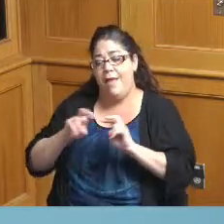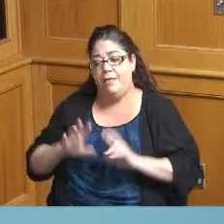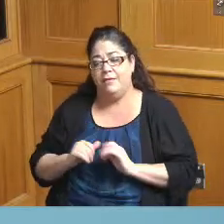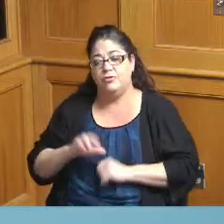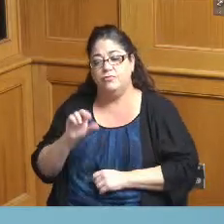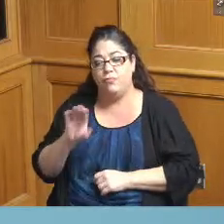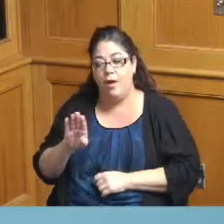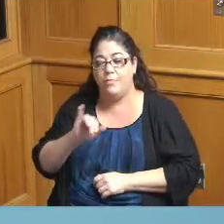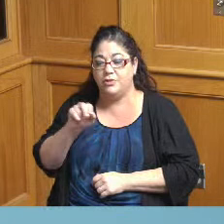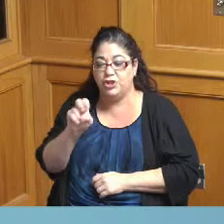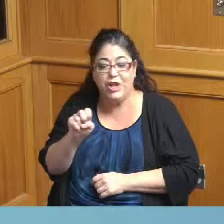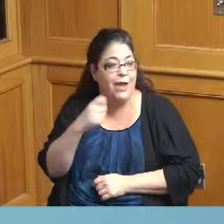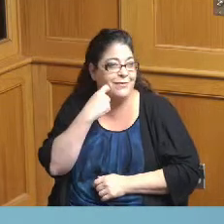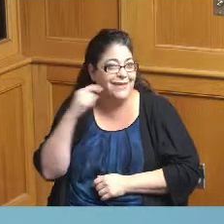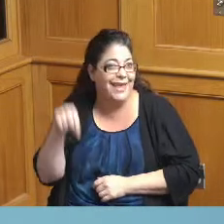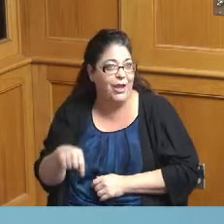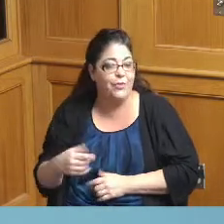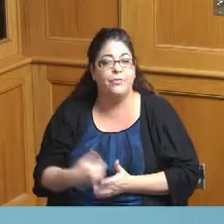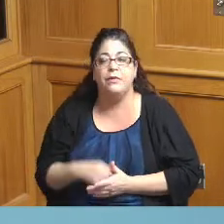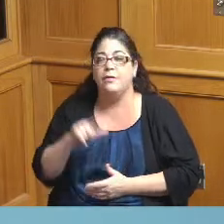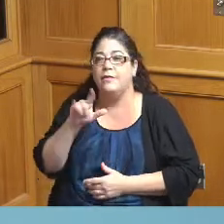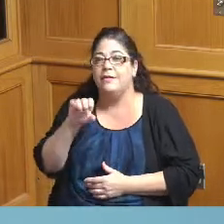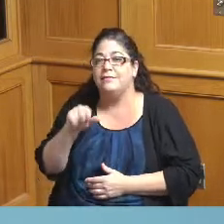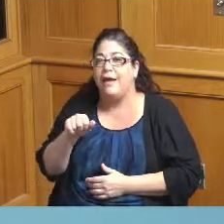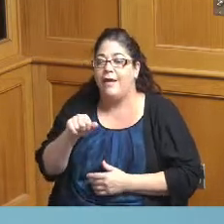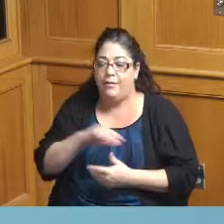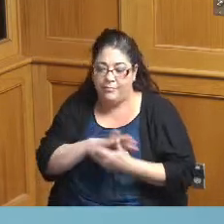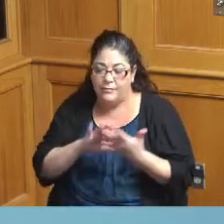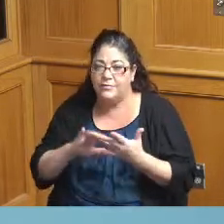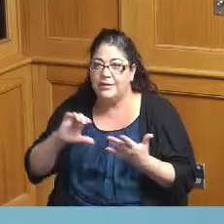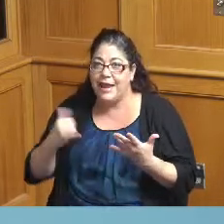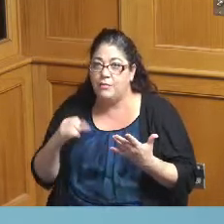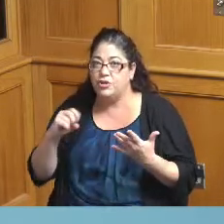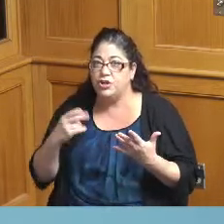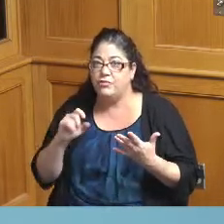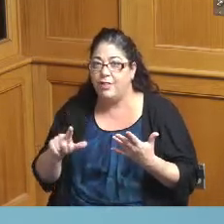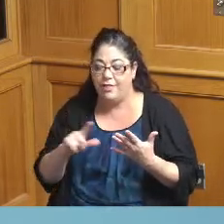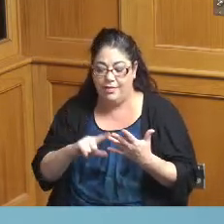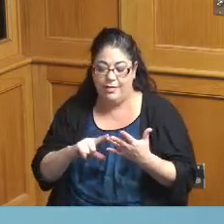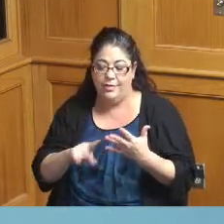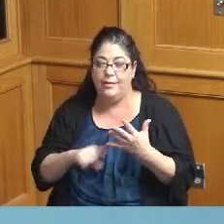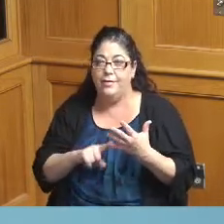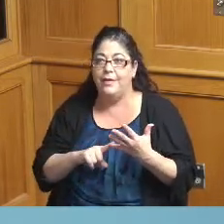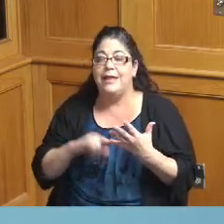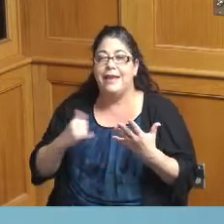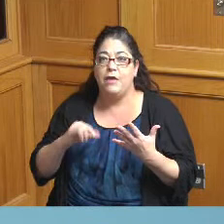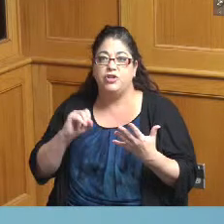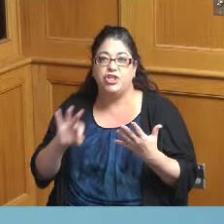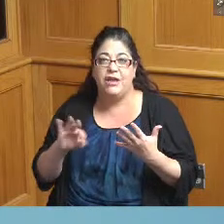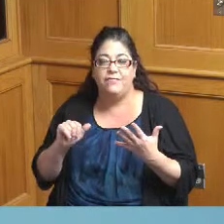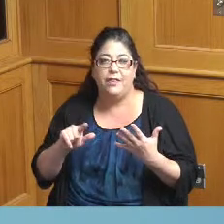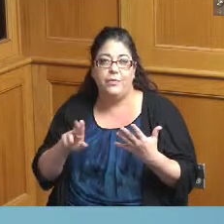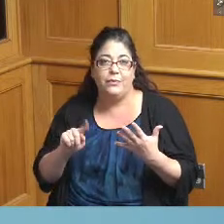Jan who was in here before Lisa and now Cheryl and the County Administrator Jeff and I look